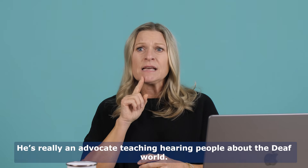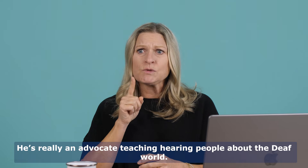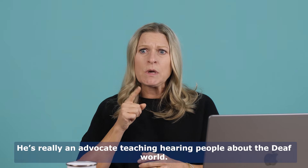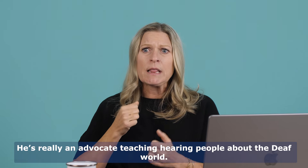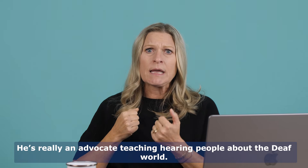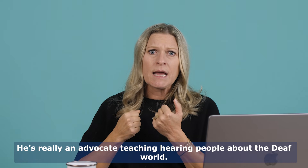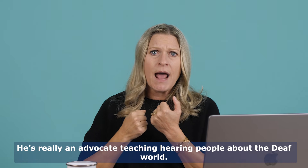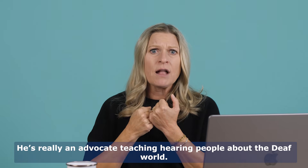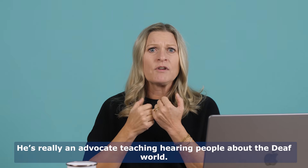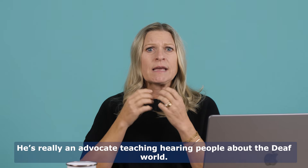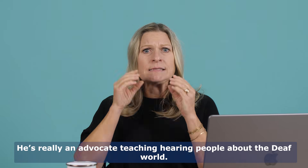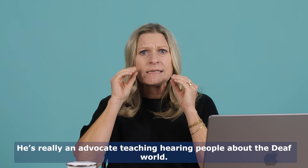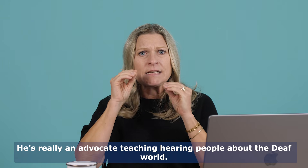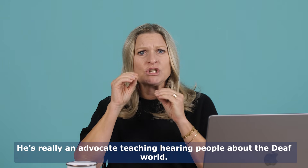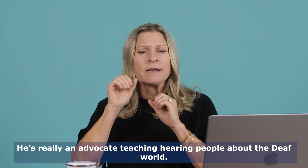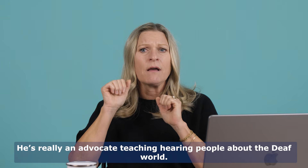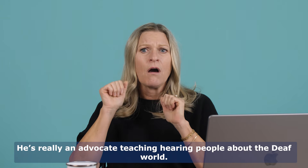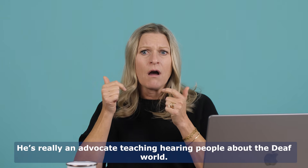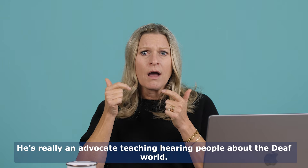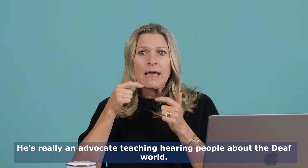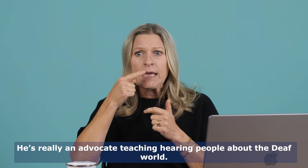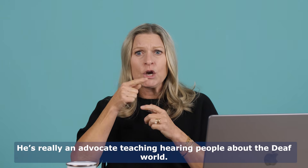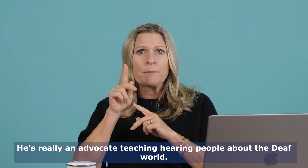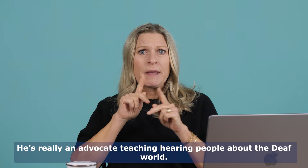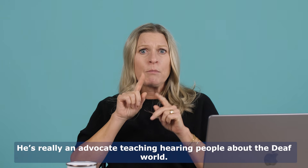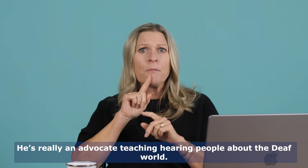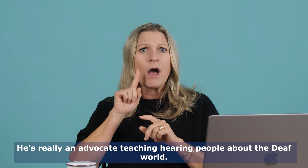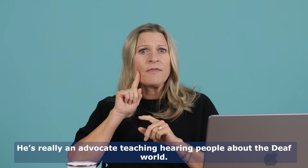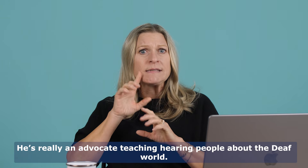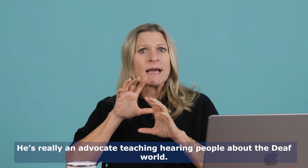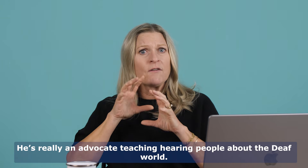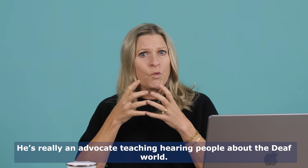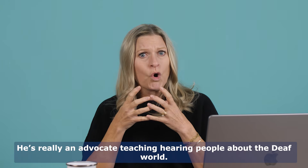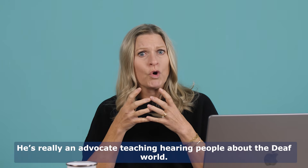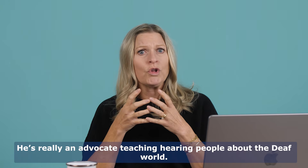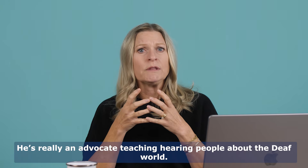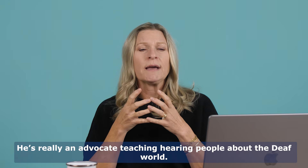He’s really an advocate teaching hearing people about the Deaf world.